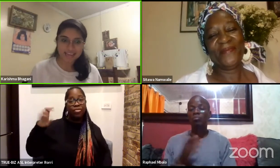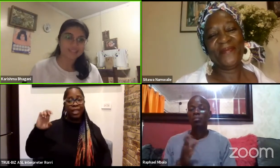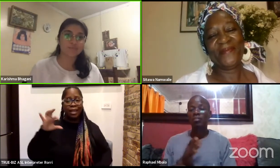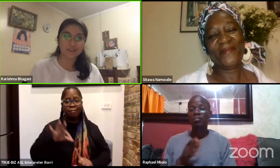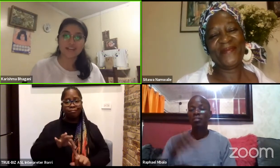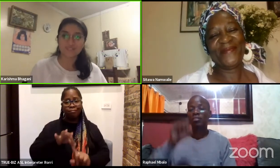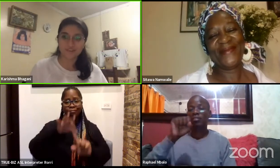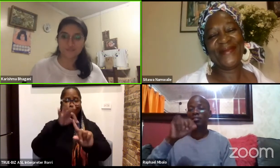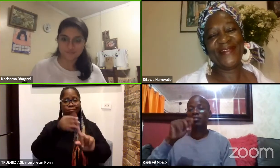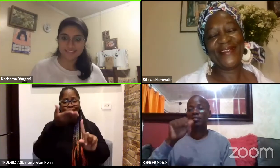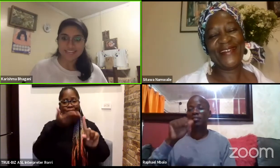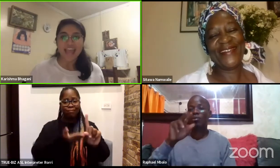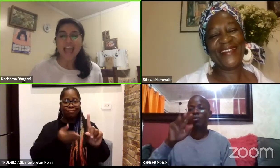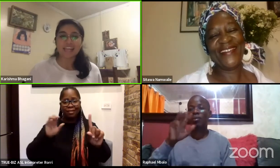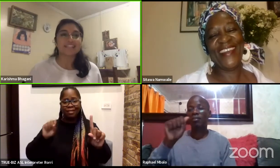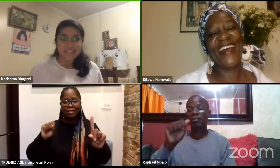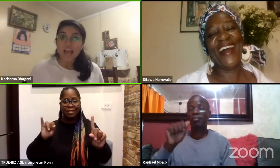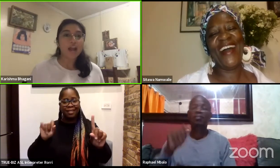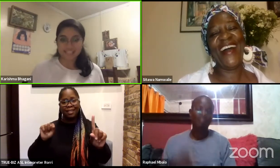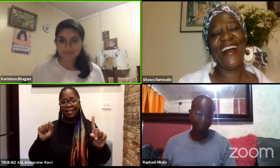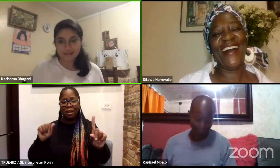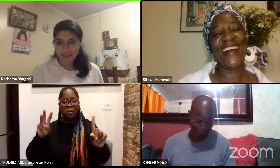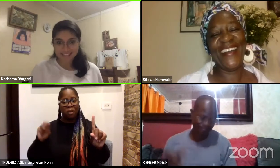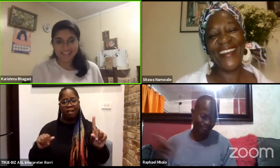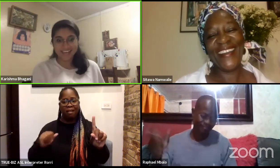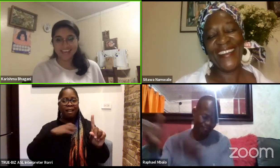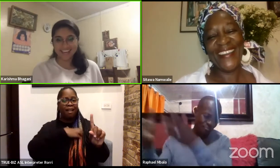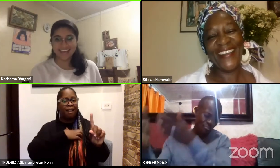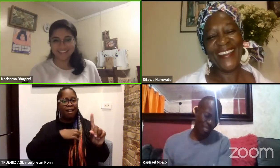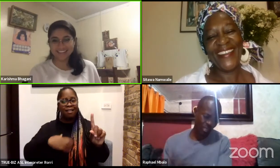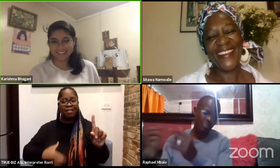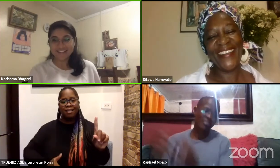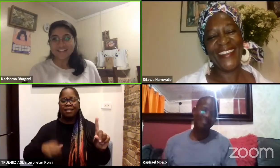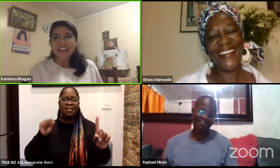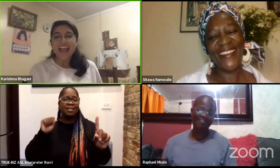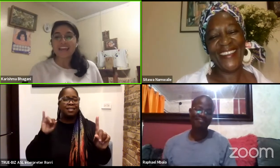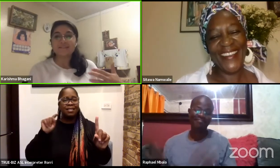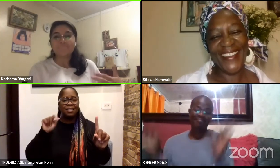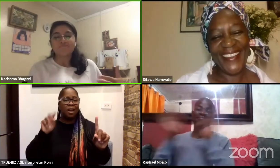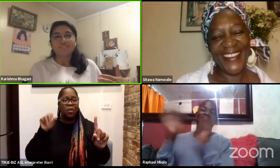has walked out of her room and I just . (Sitawa and Karishma laugh)